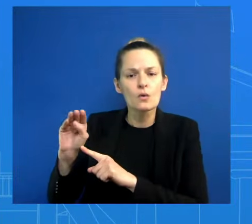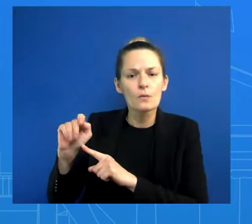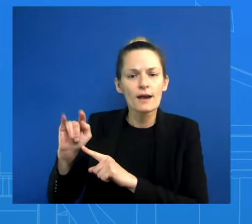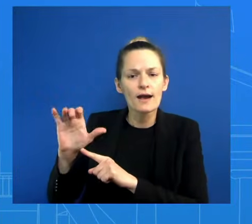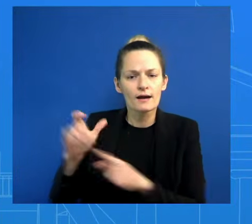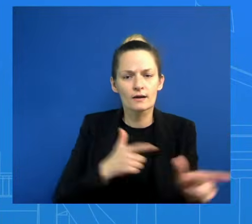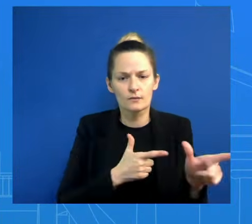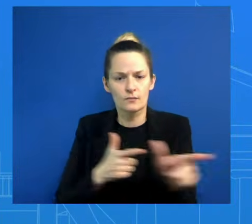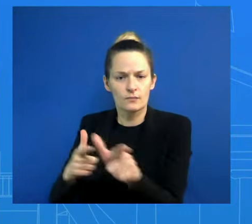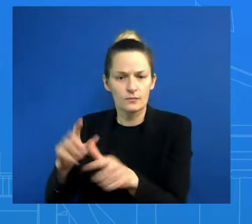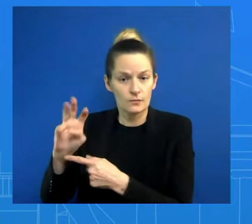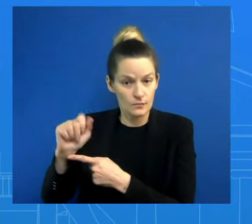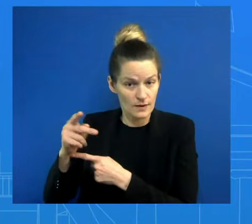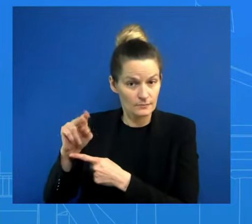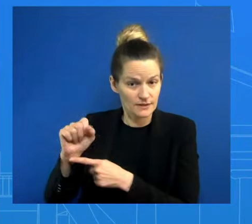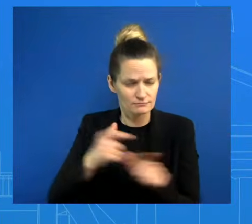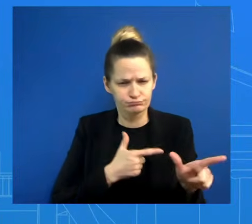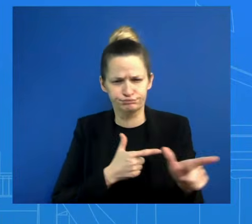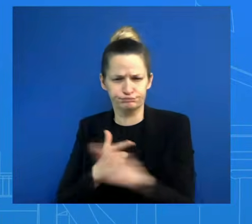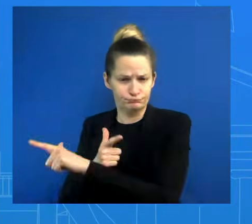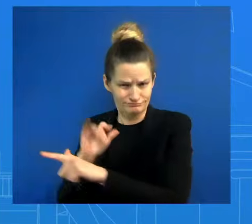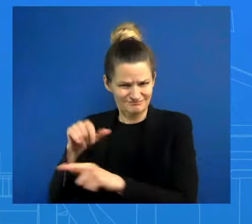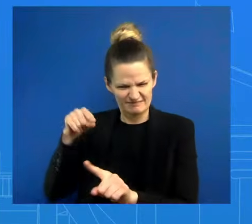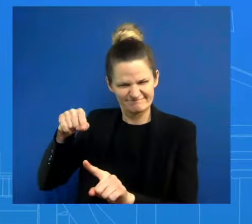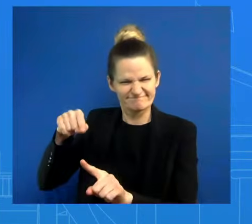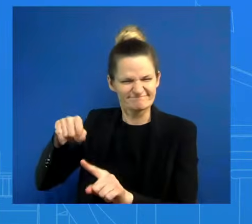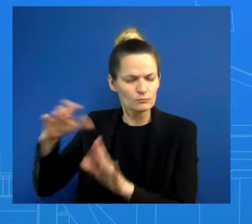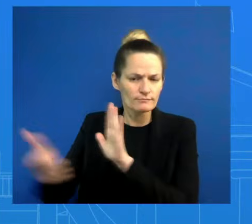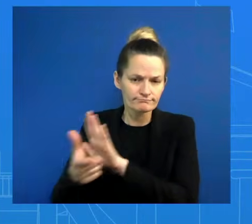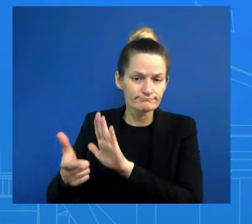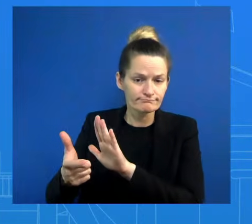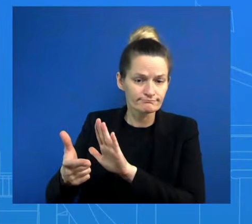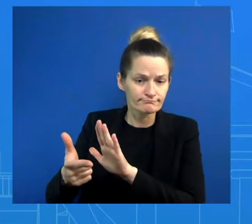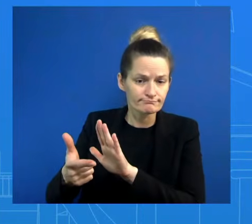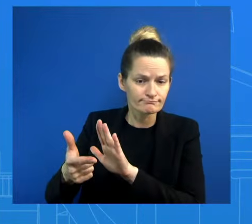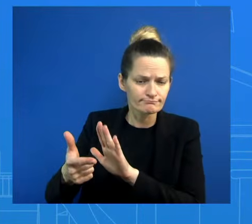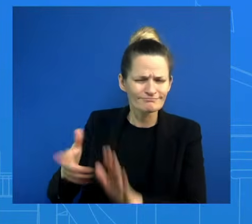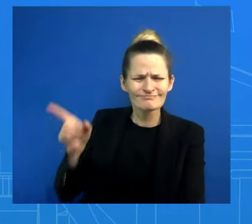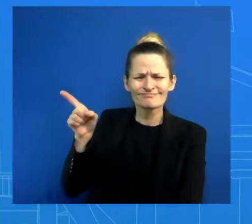And he's never going to stop showing up and speaking out. And I have said this before: He believes his role